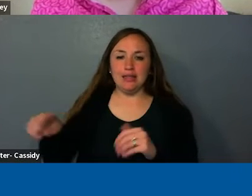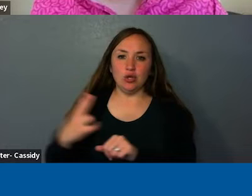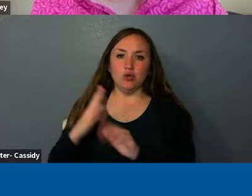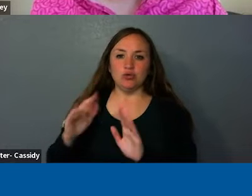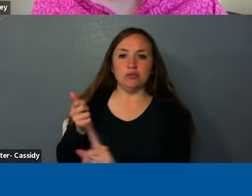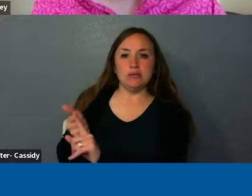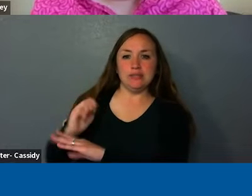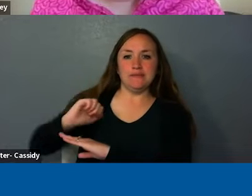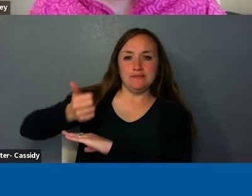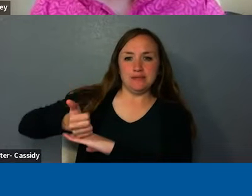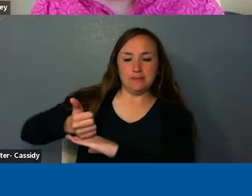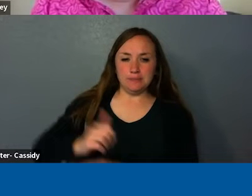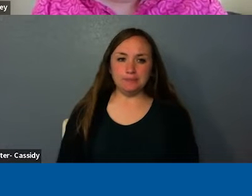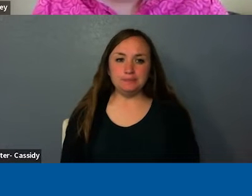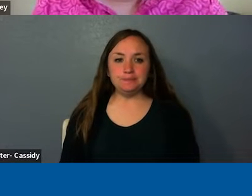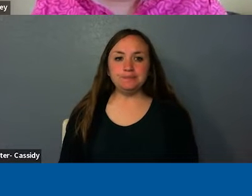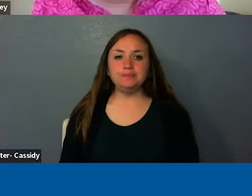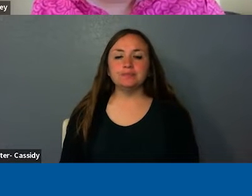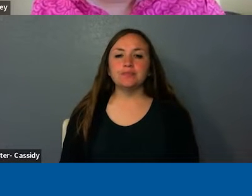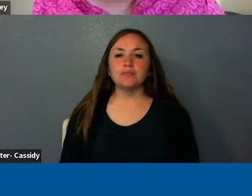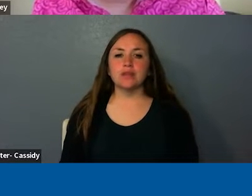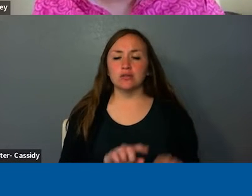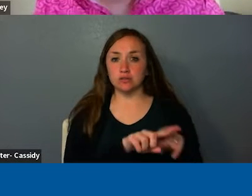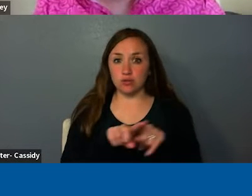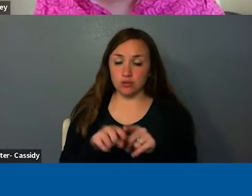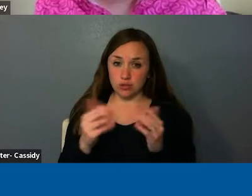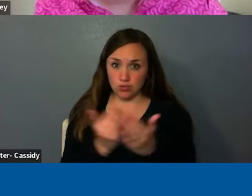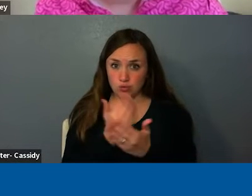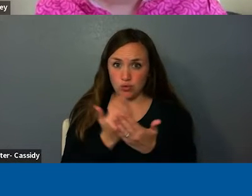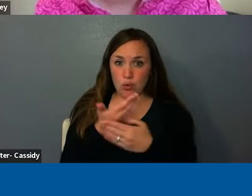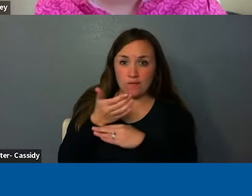There is also the new forced colors active media query